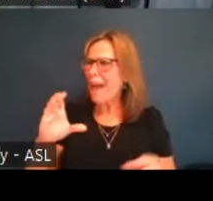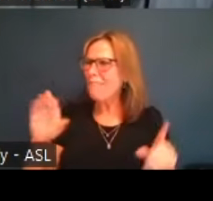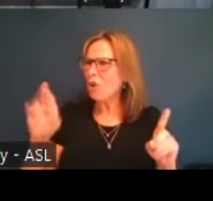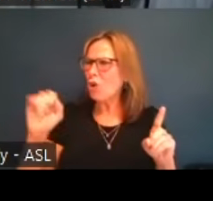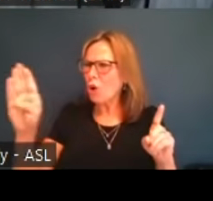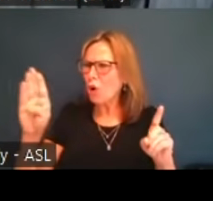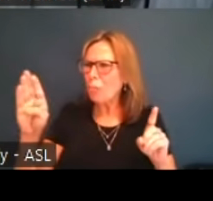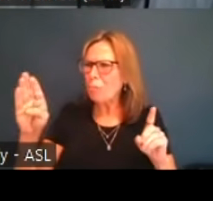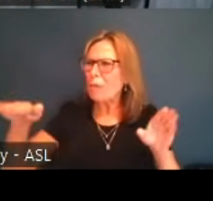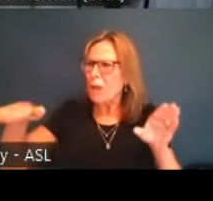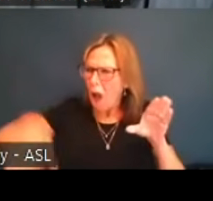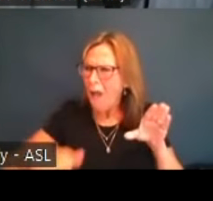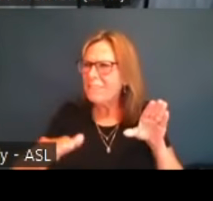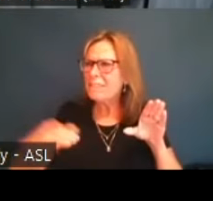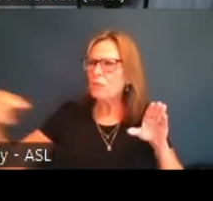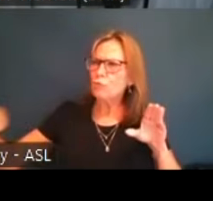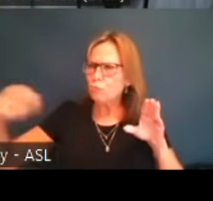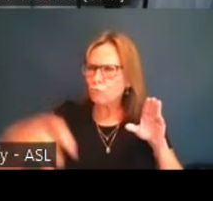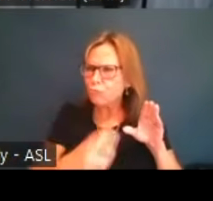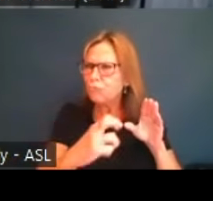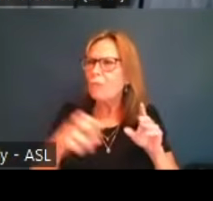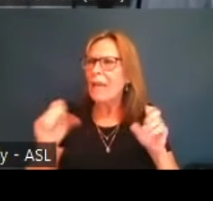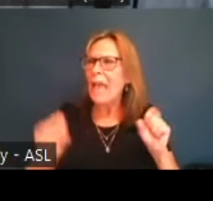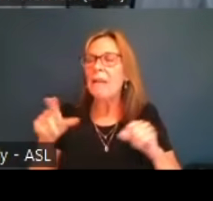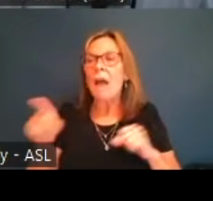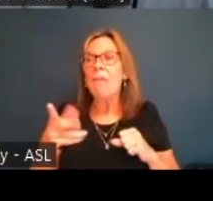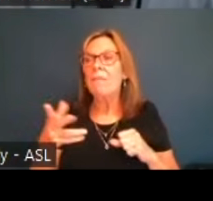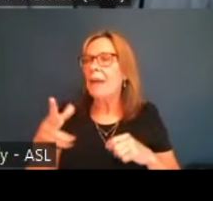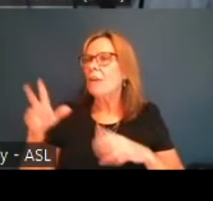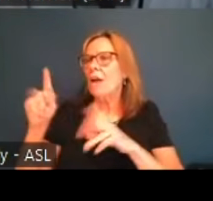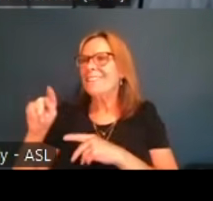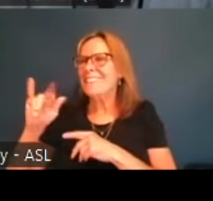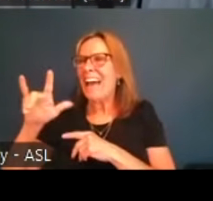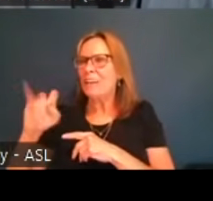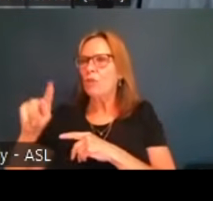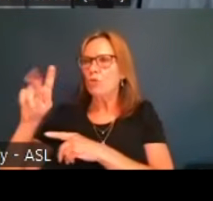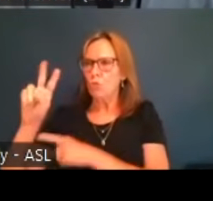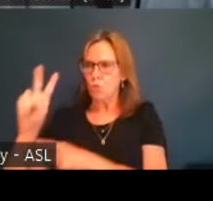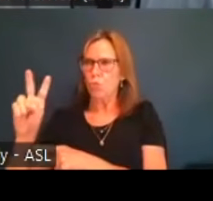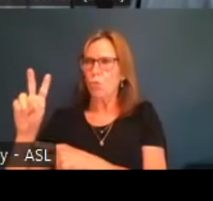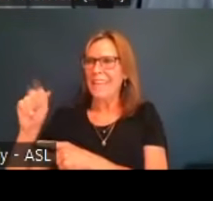in, under the state human rights law that cover places of public accommodation, there would be a requirement for the